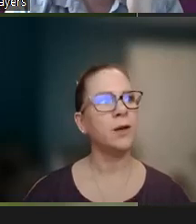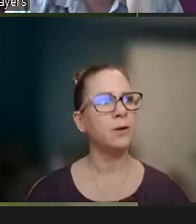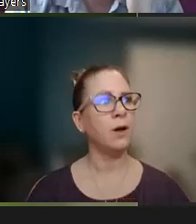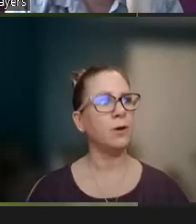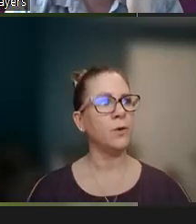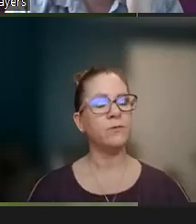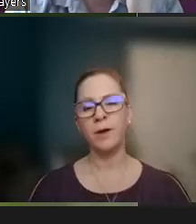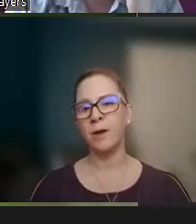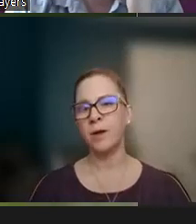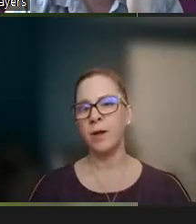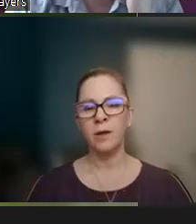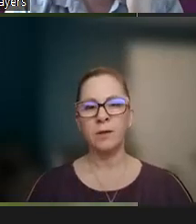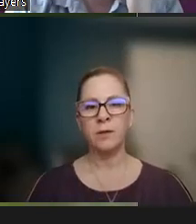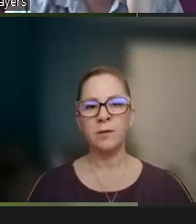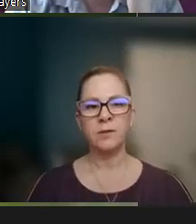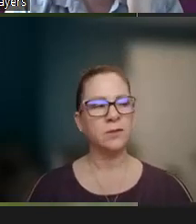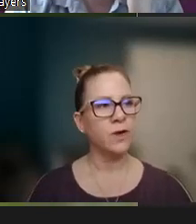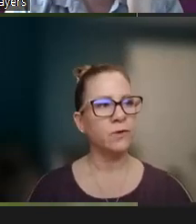TIME LINE AND ONGOING FUNDING.